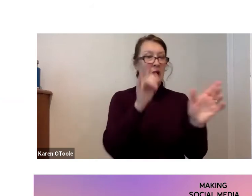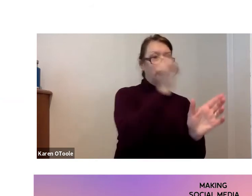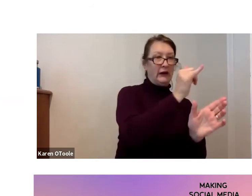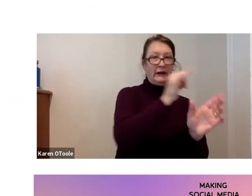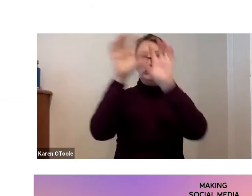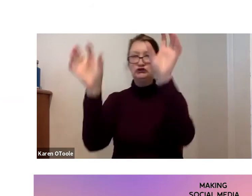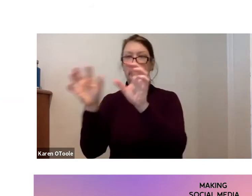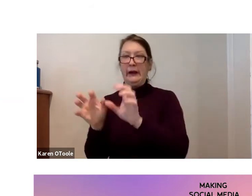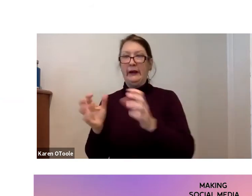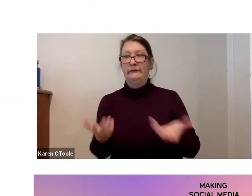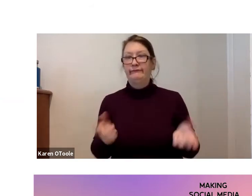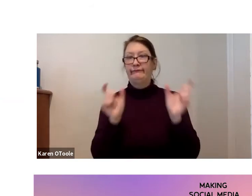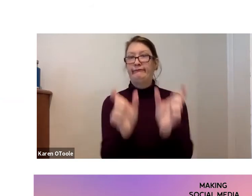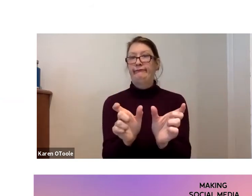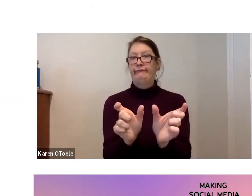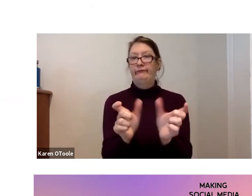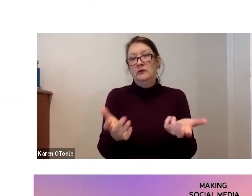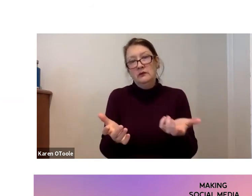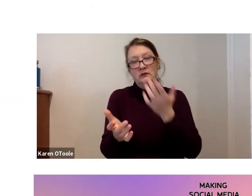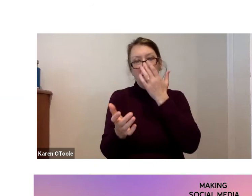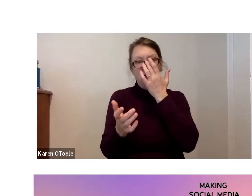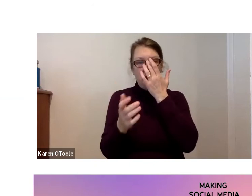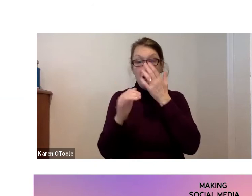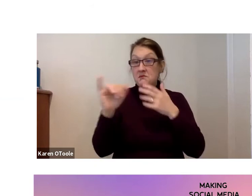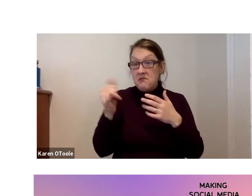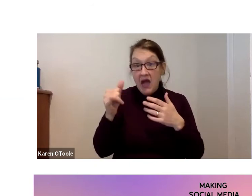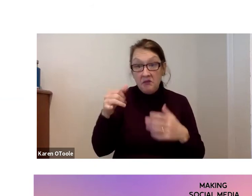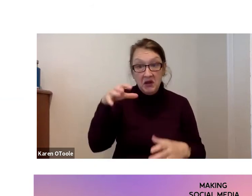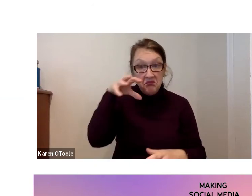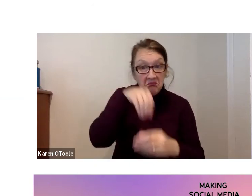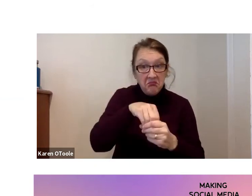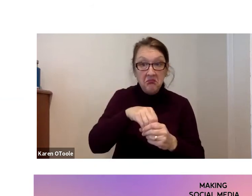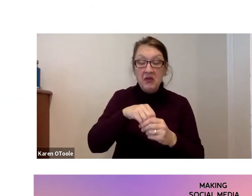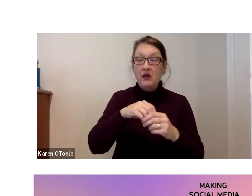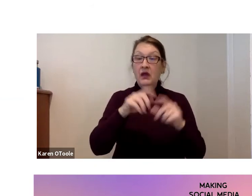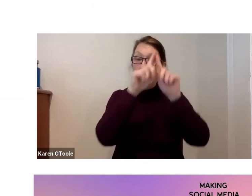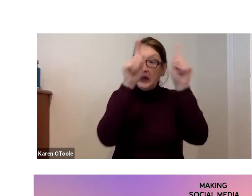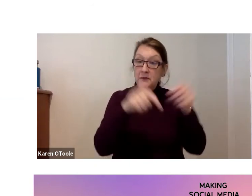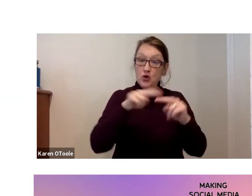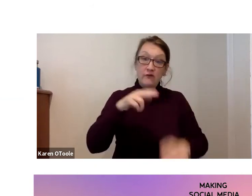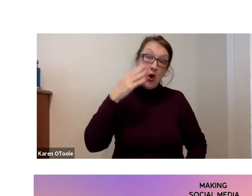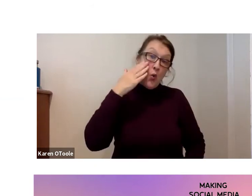Or could contain an image of a woman when it is like a picture of a dog or something.